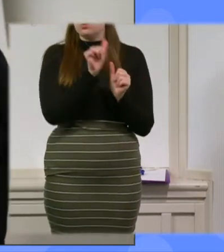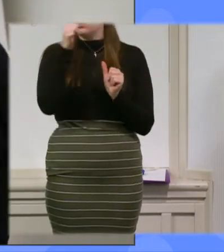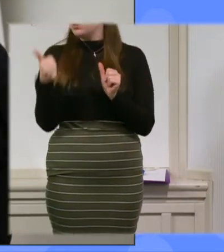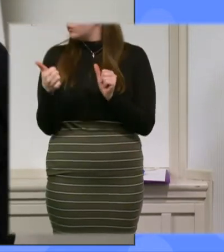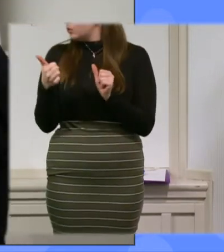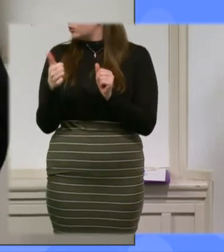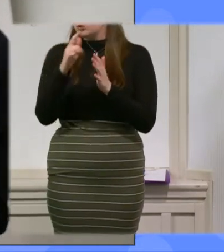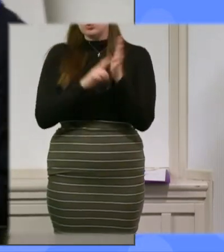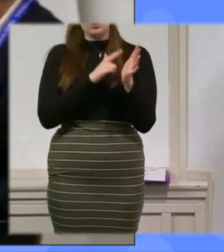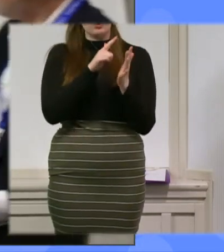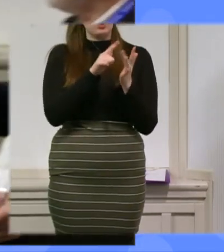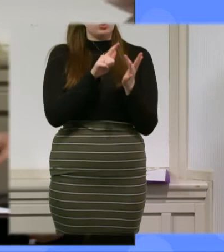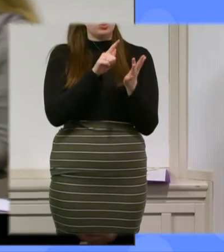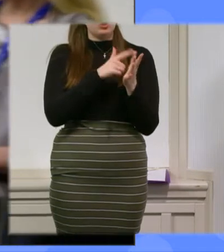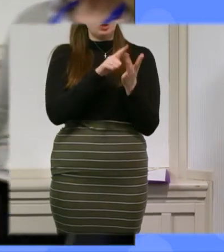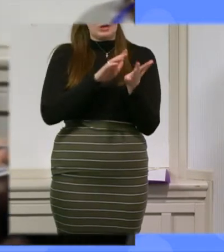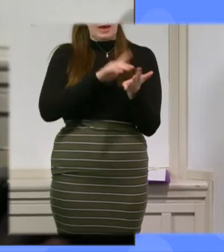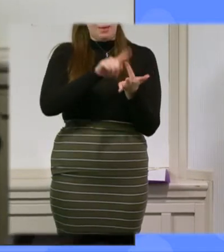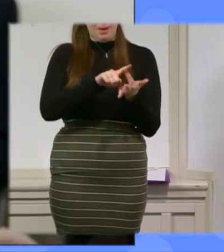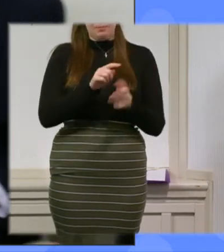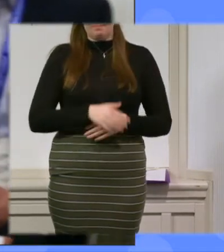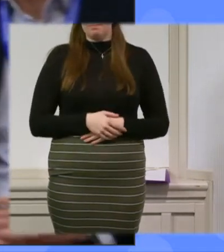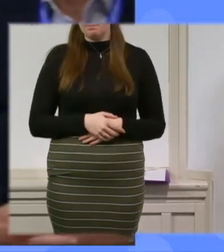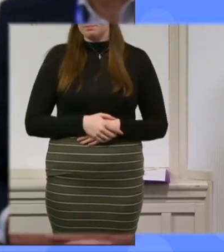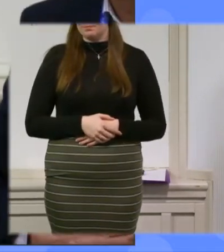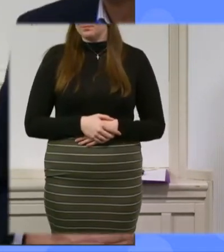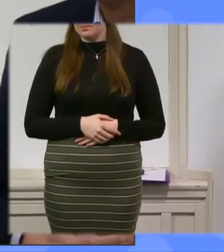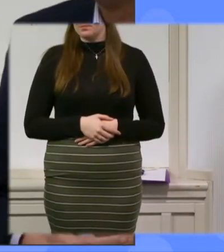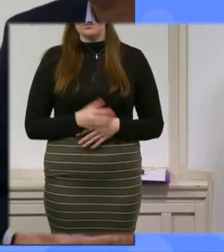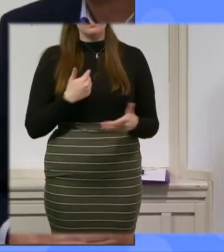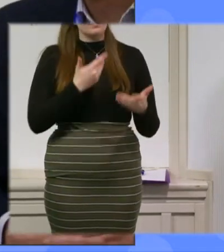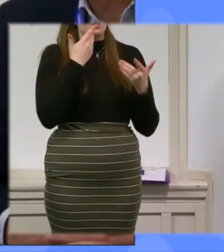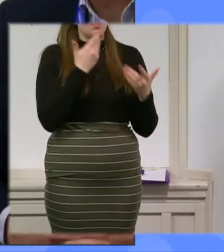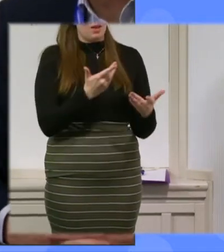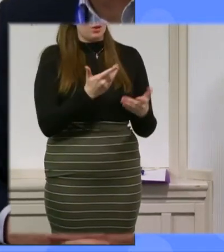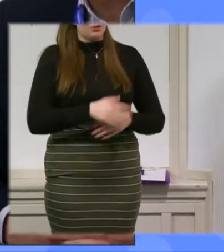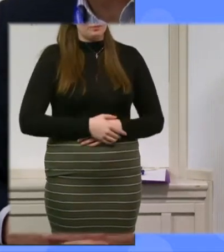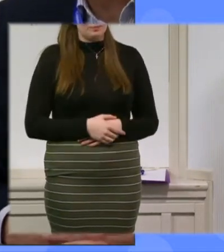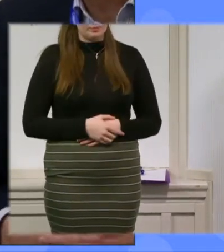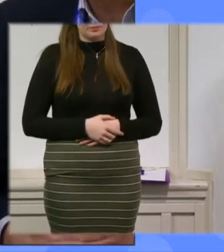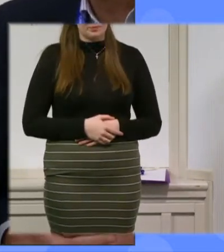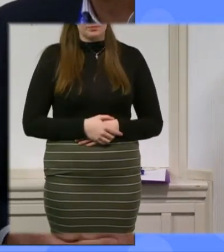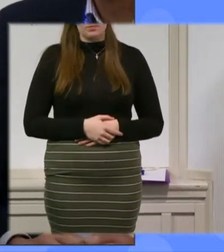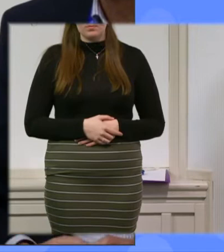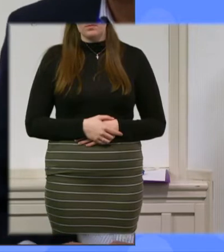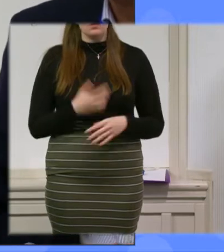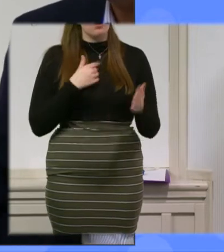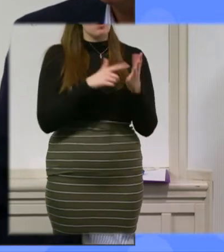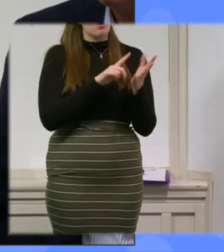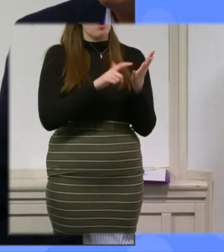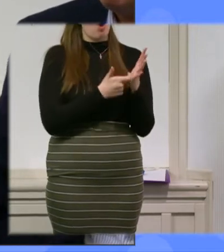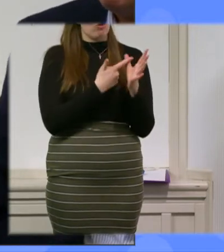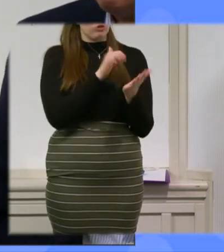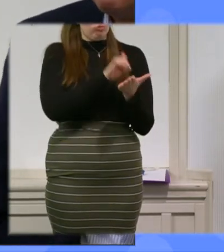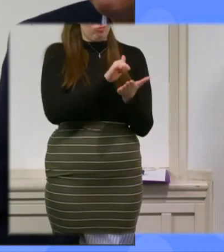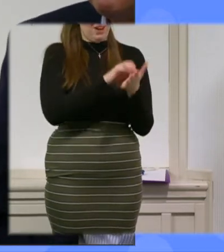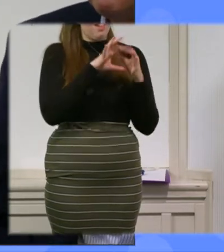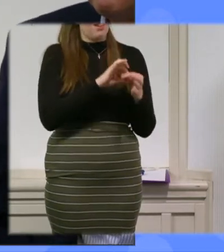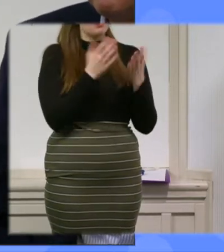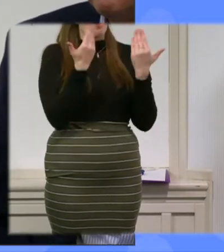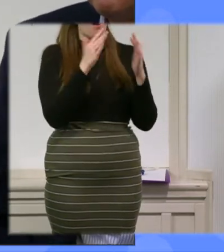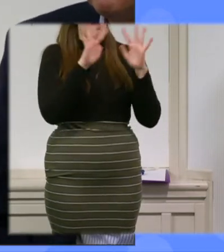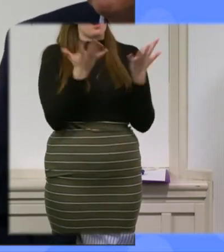and invite you for four or five minutes I set out how you see things we face in